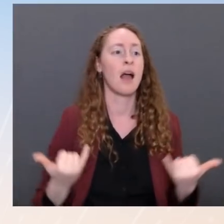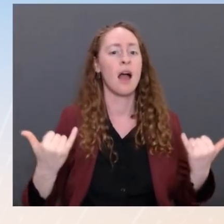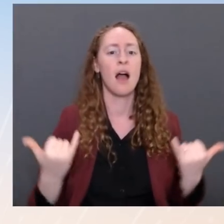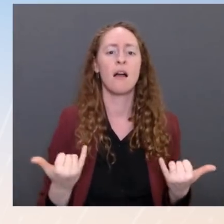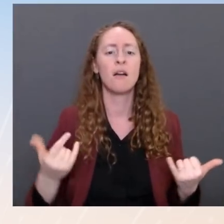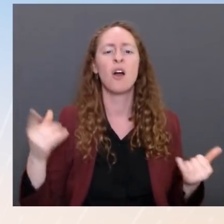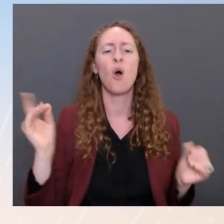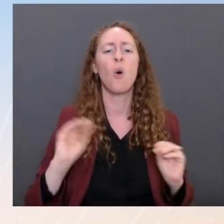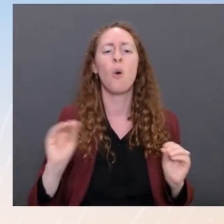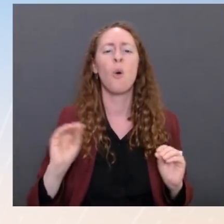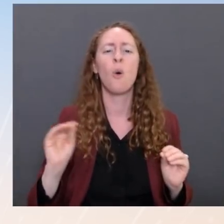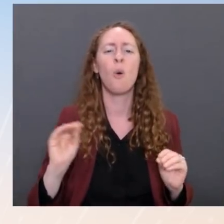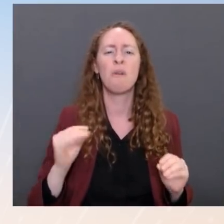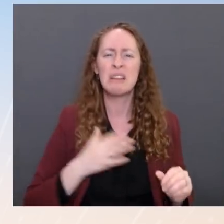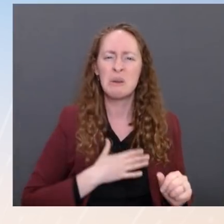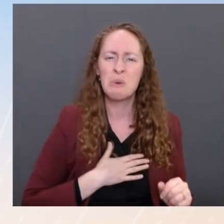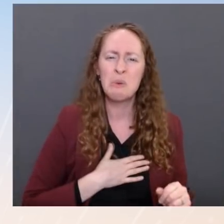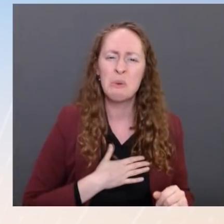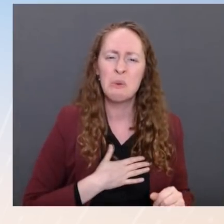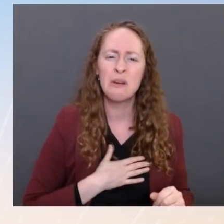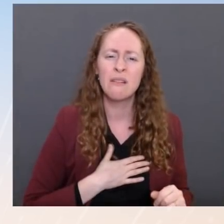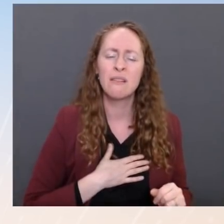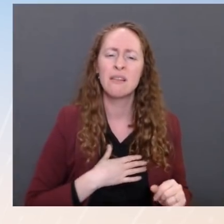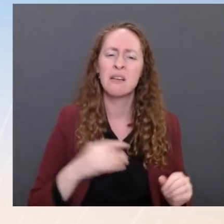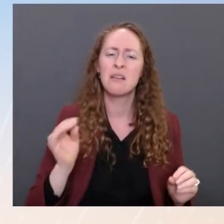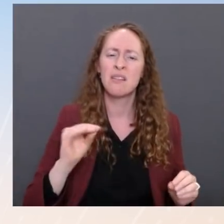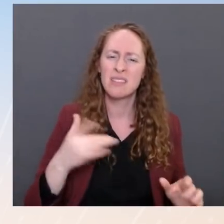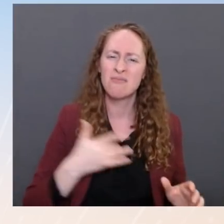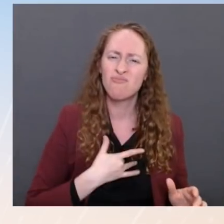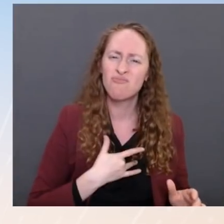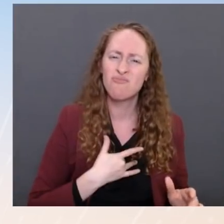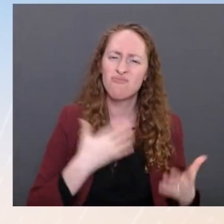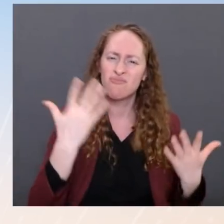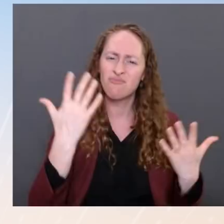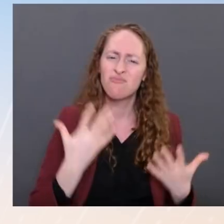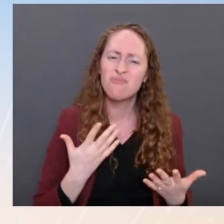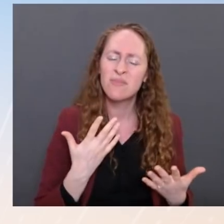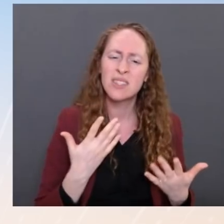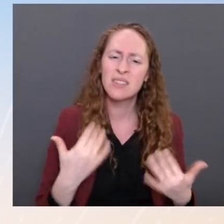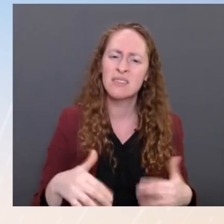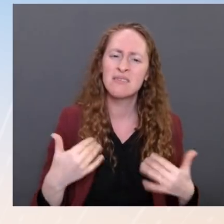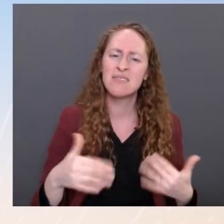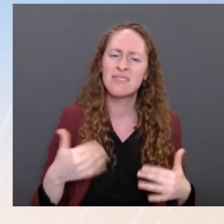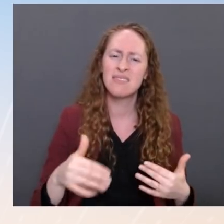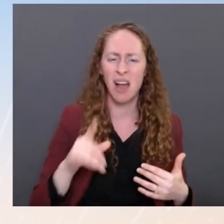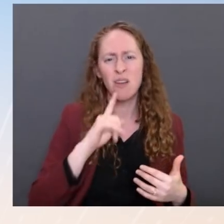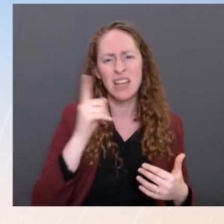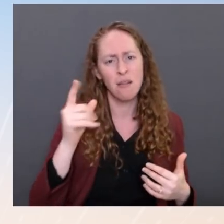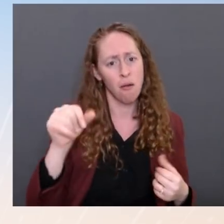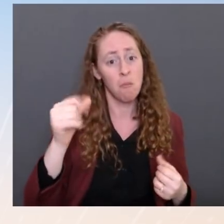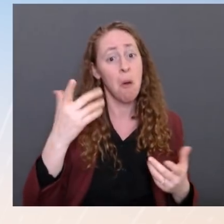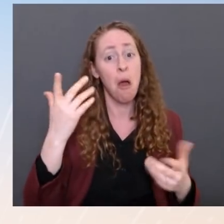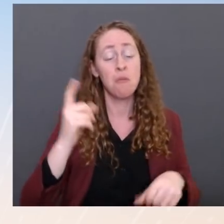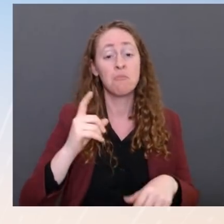nearly every time he talks about COVID. He certainly would be open to doing that. I don't have anything to predict in terms of the future schedule, but yes.